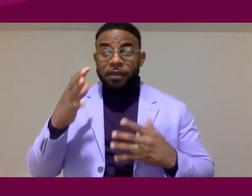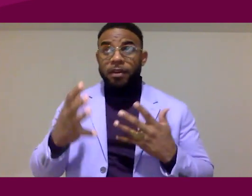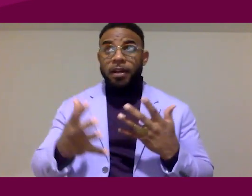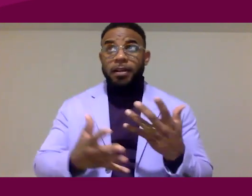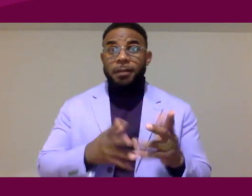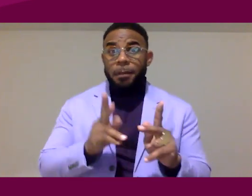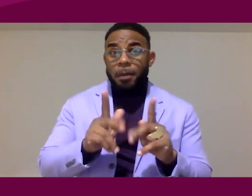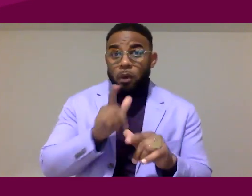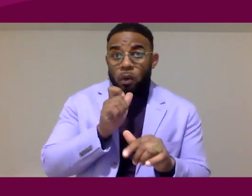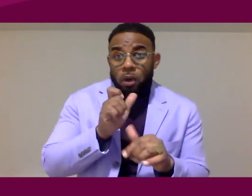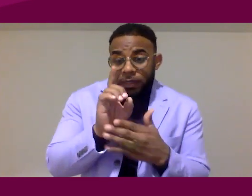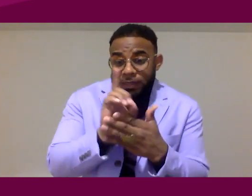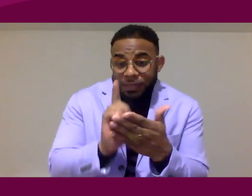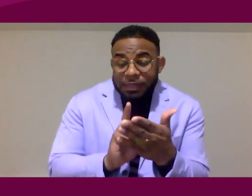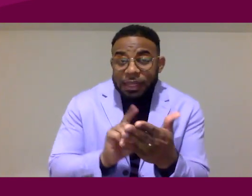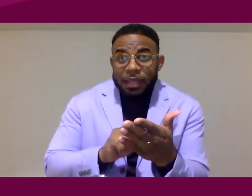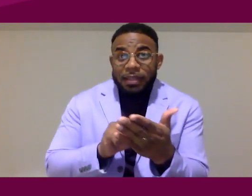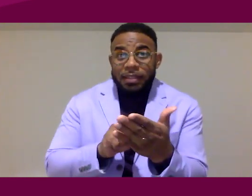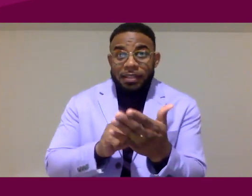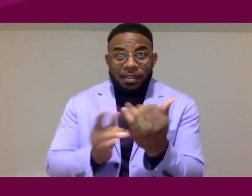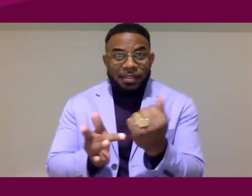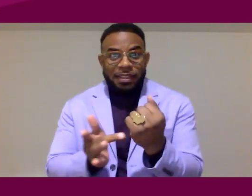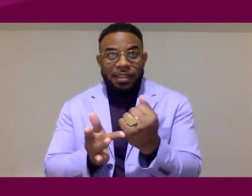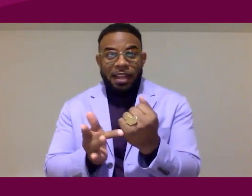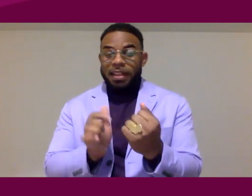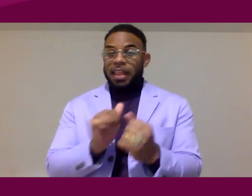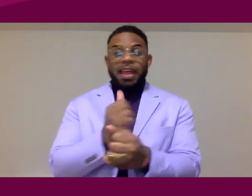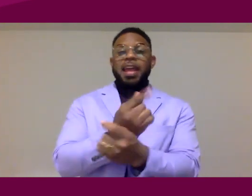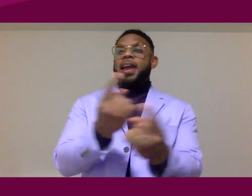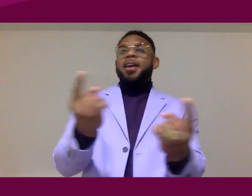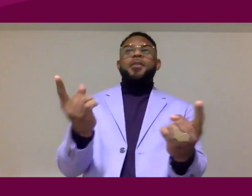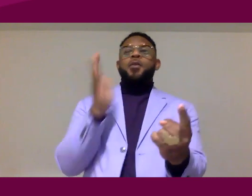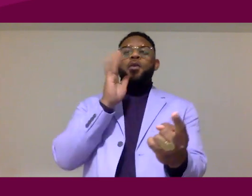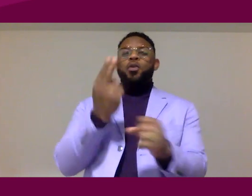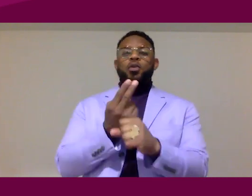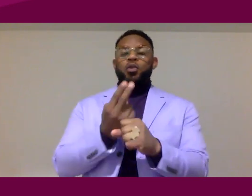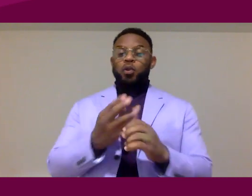the people who are designing the technology that everybody will use?